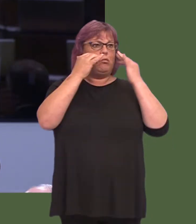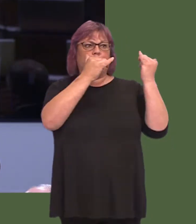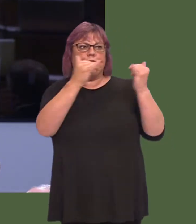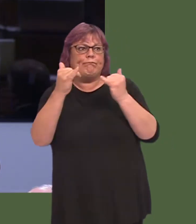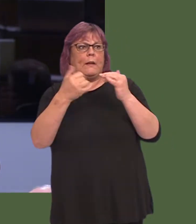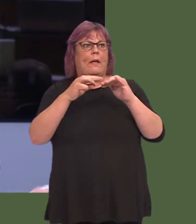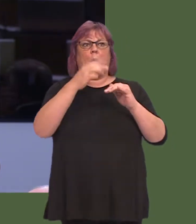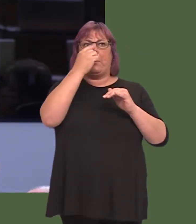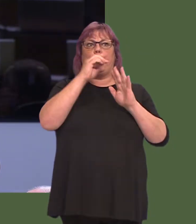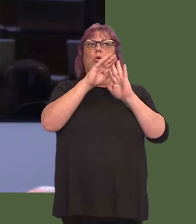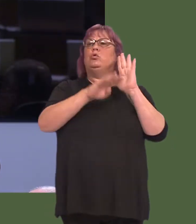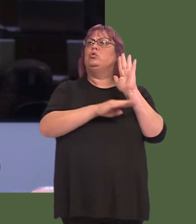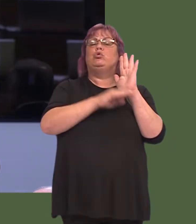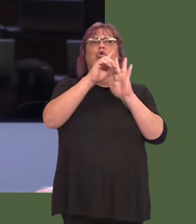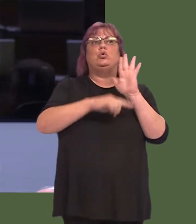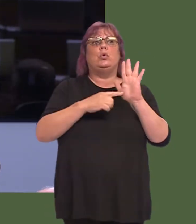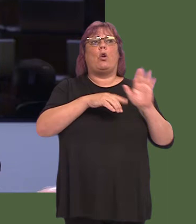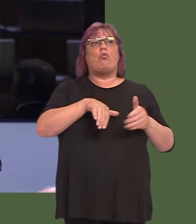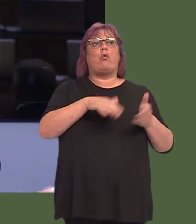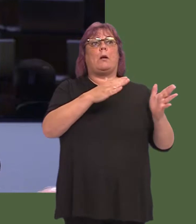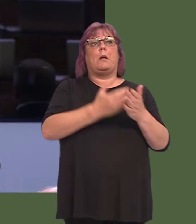would see junior rugby moved to the summer season.